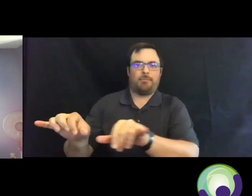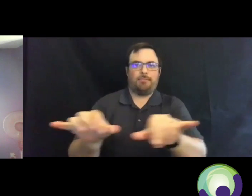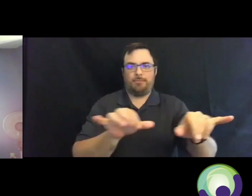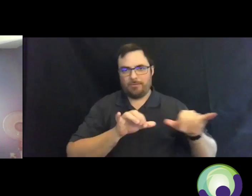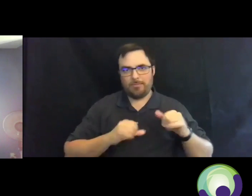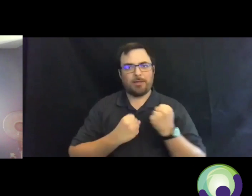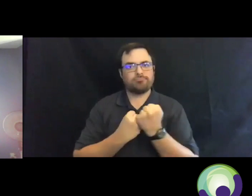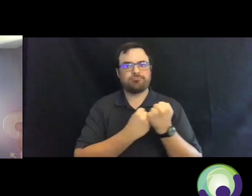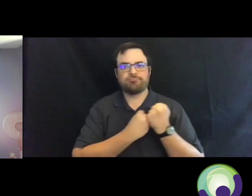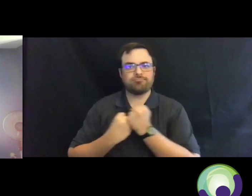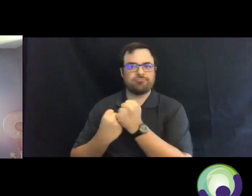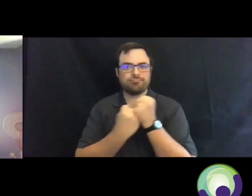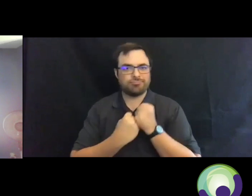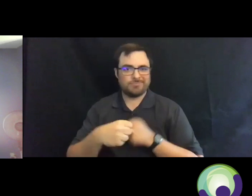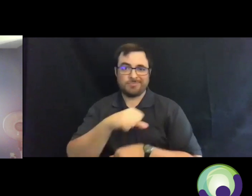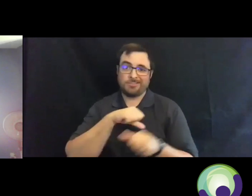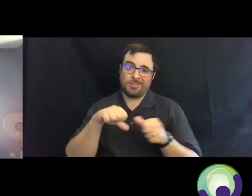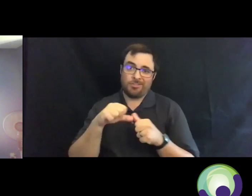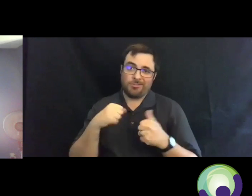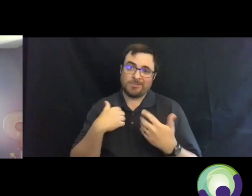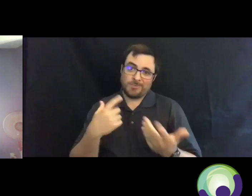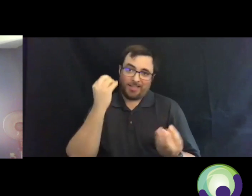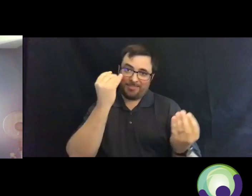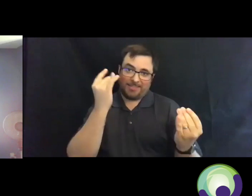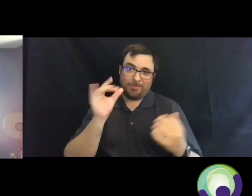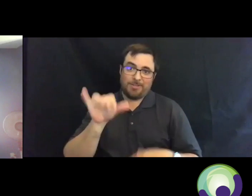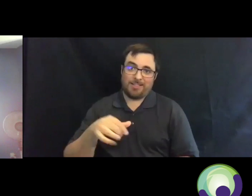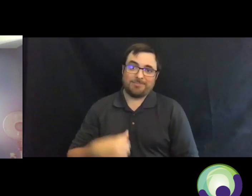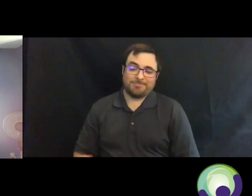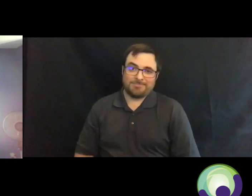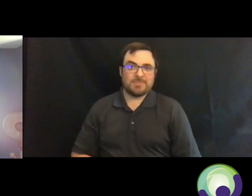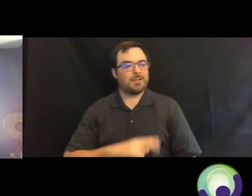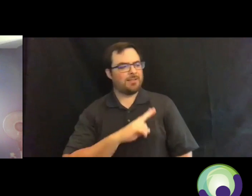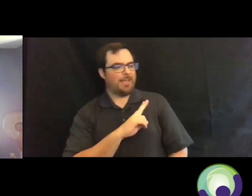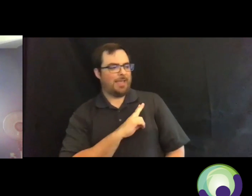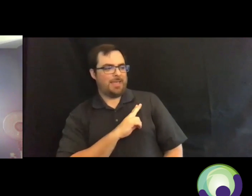That's that's what I'm thinking... Heidi: and this is Heidi Hollenberger again.